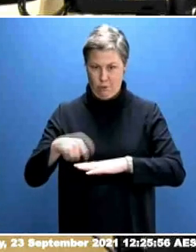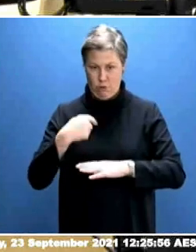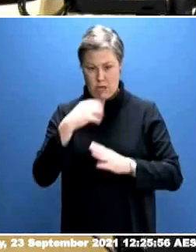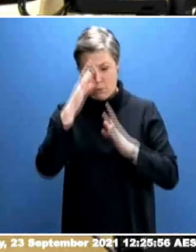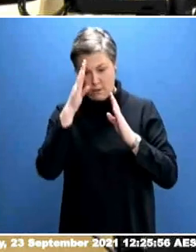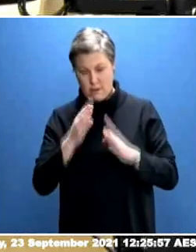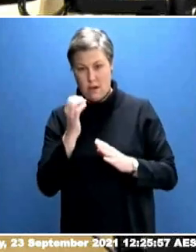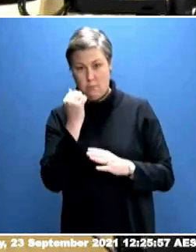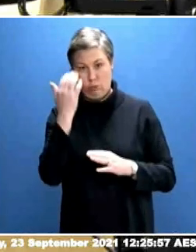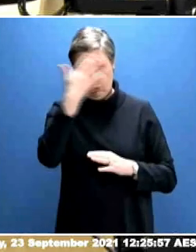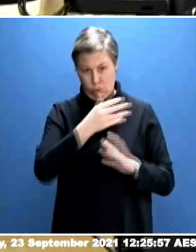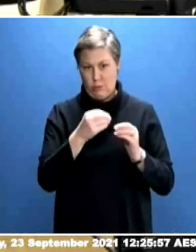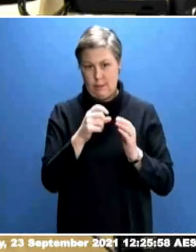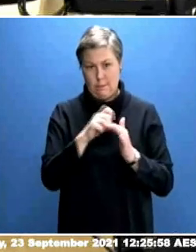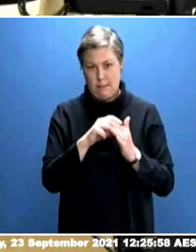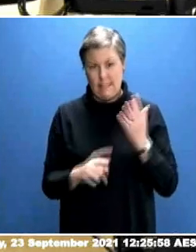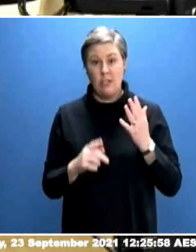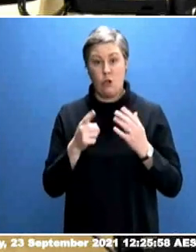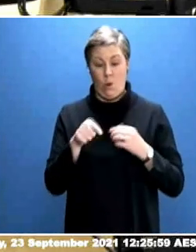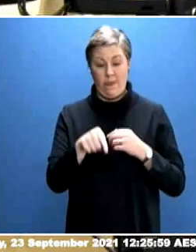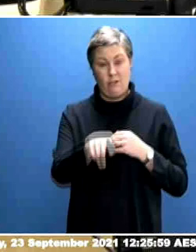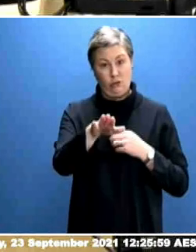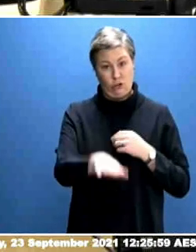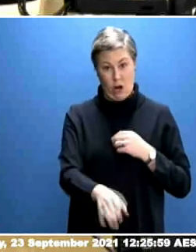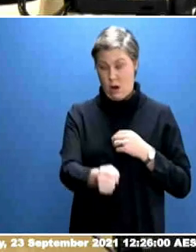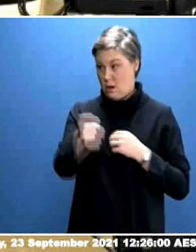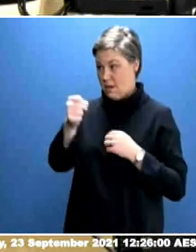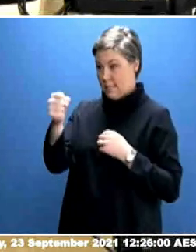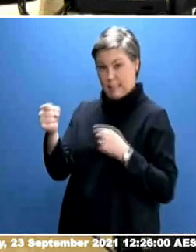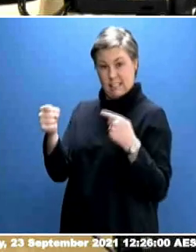was this a person that you can say had a disability?